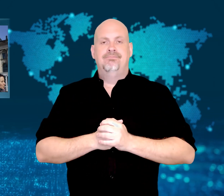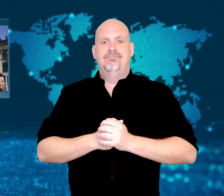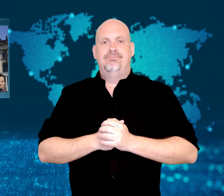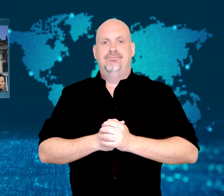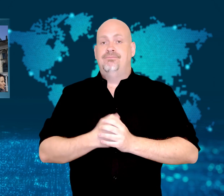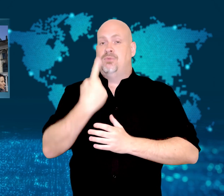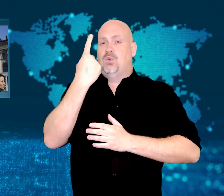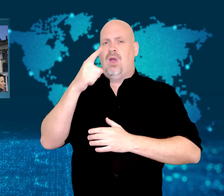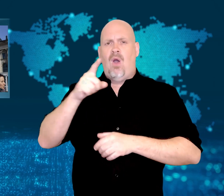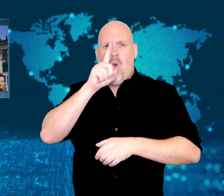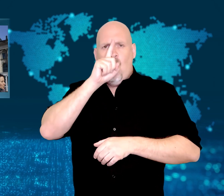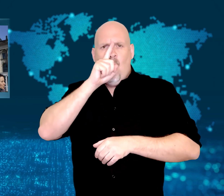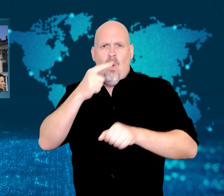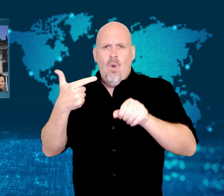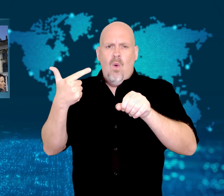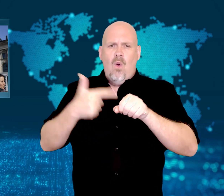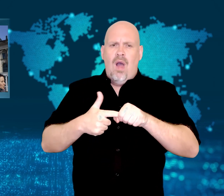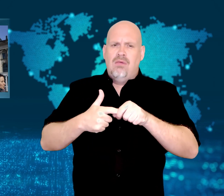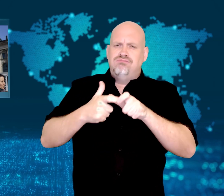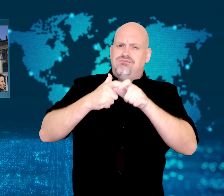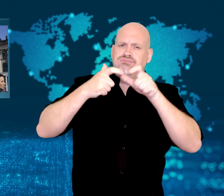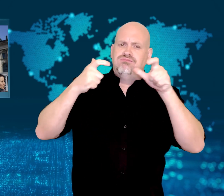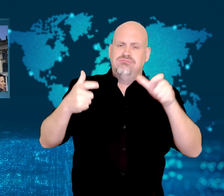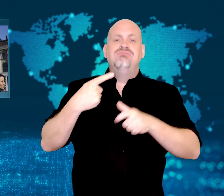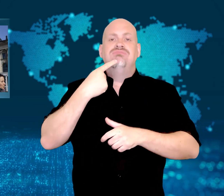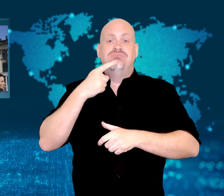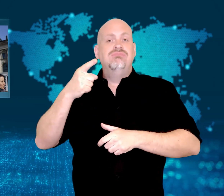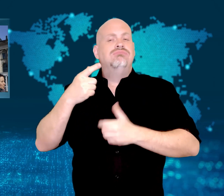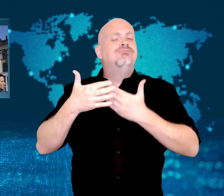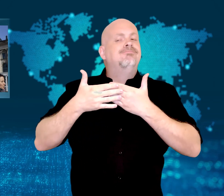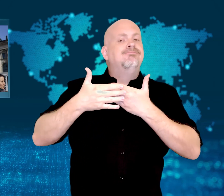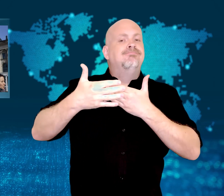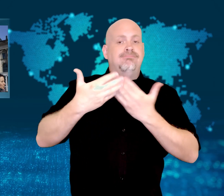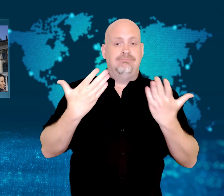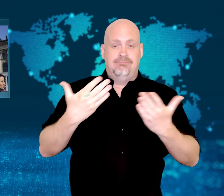and oil products by the end of the year.